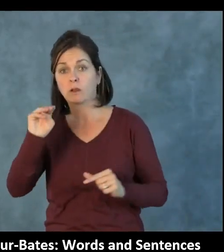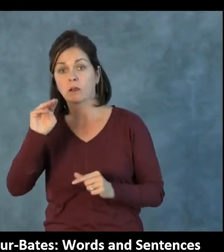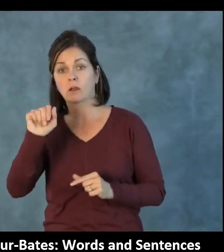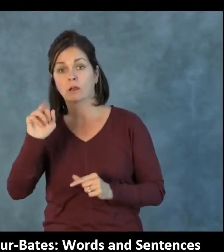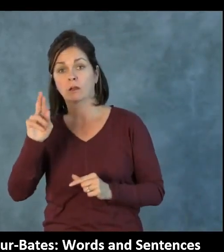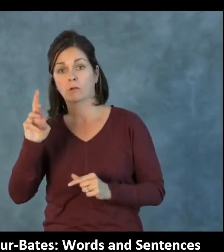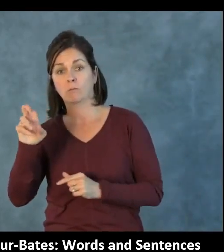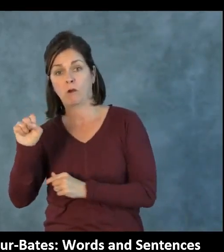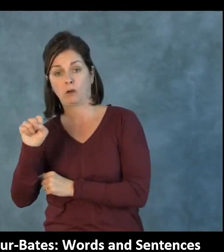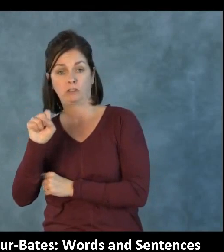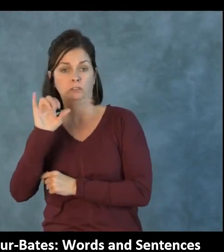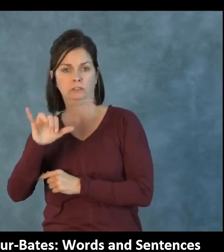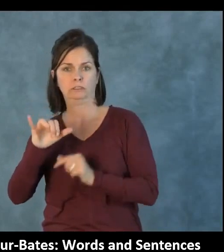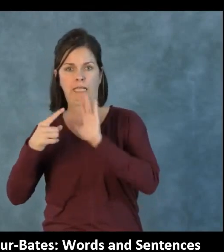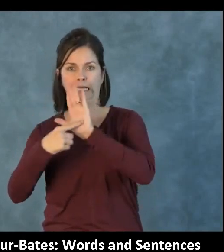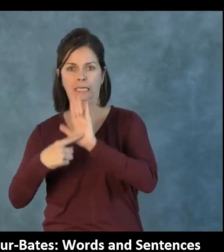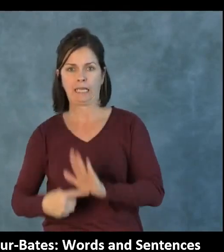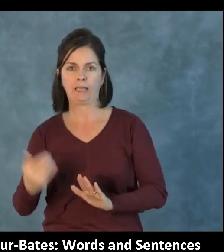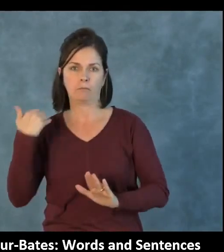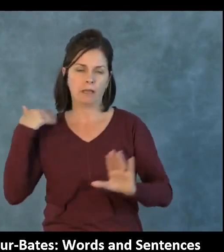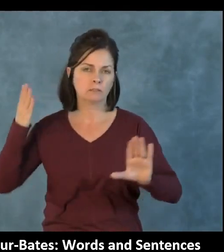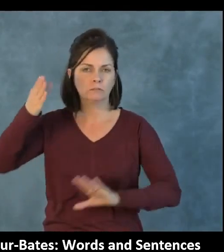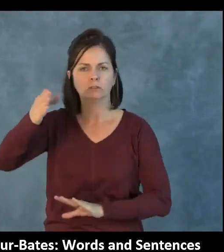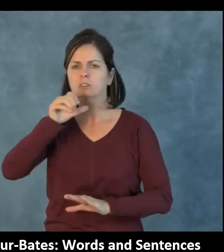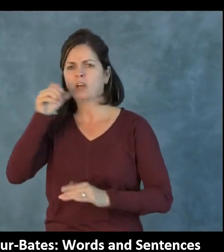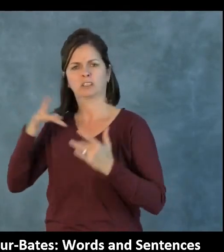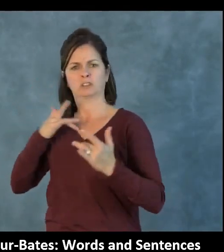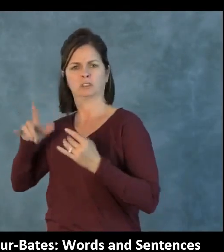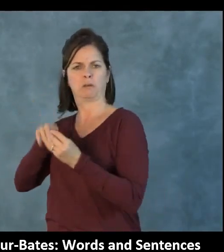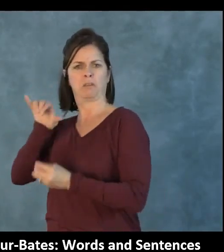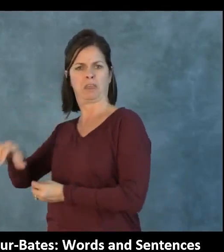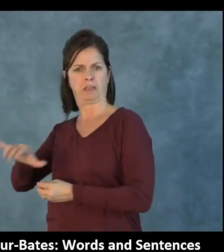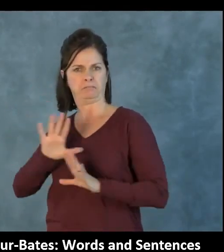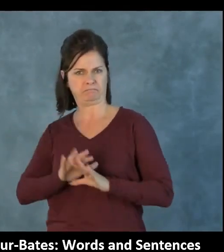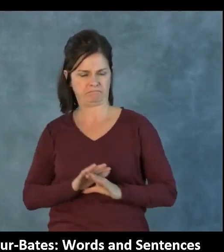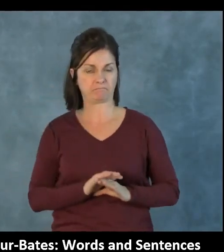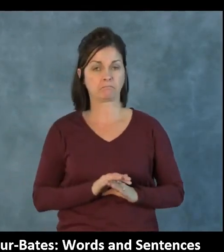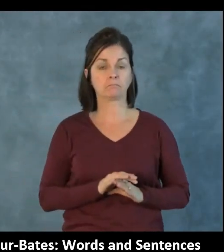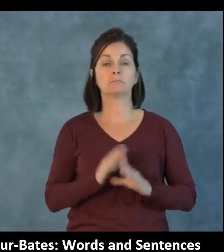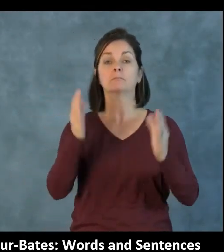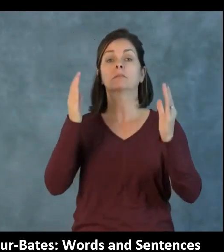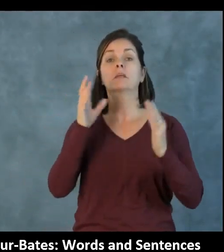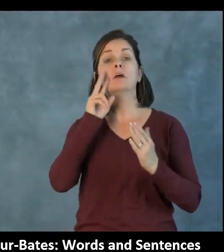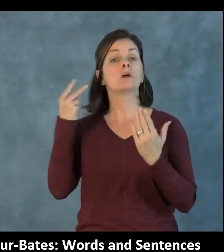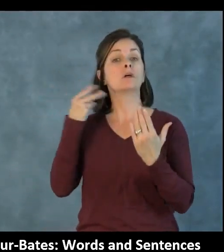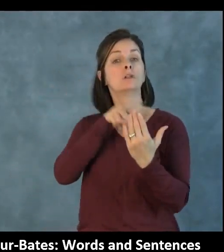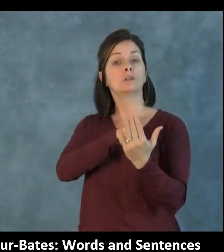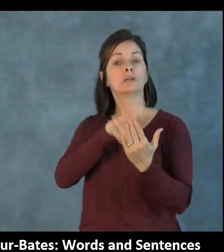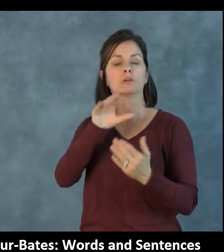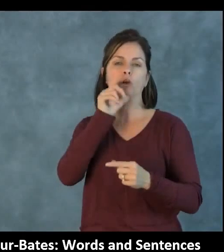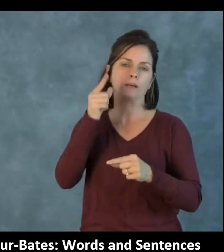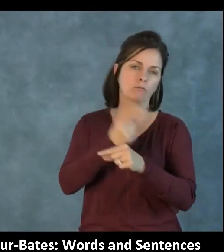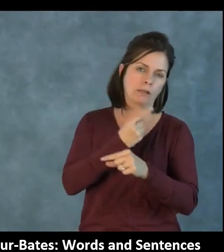or the future. Also looking at her irregular noun and verb use,